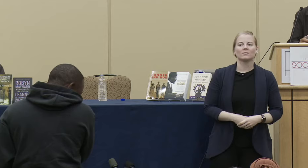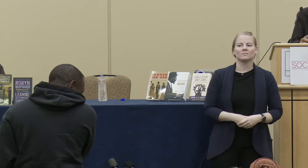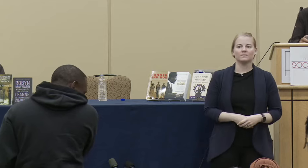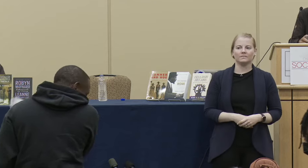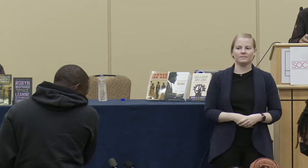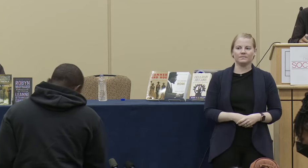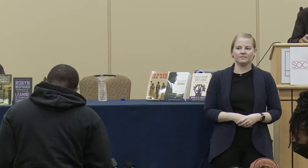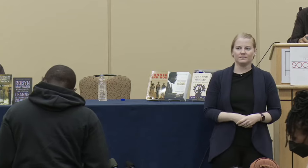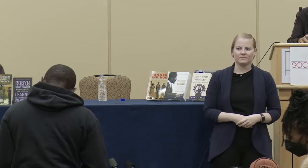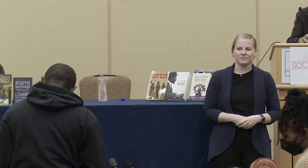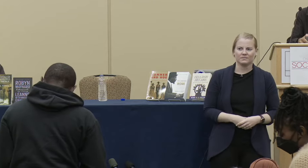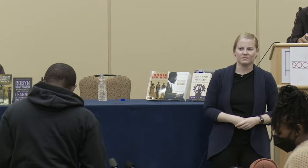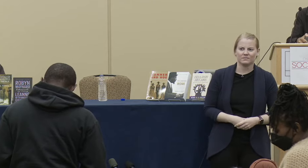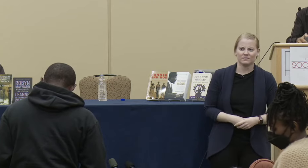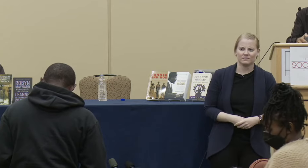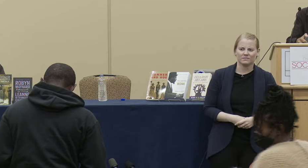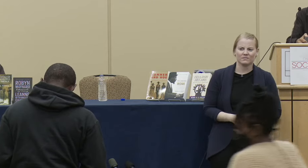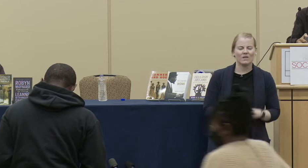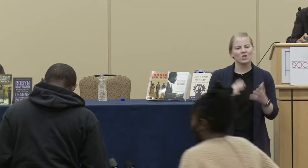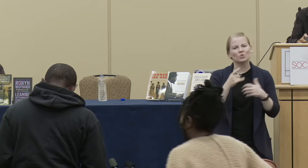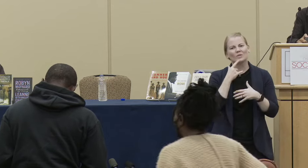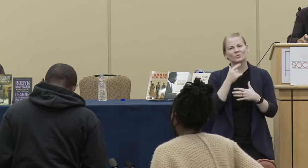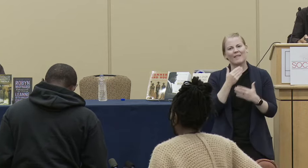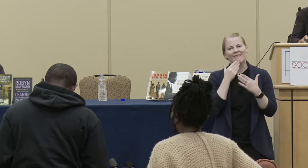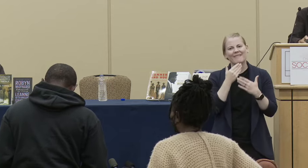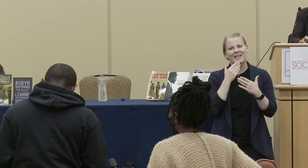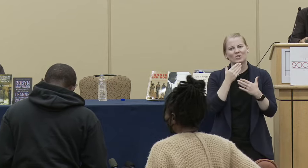≫ My question is nowhere near as beautiful as that . I just